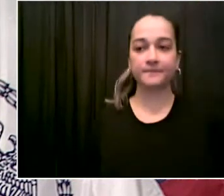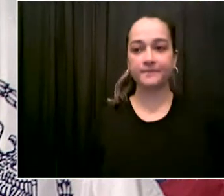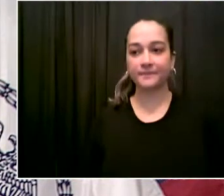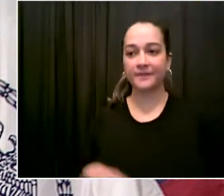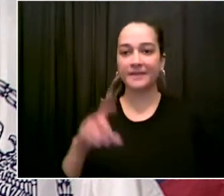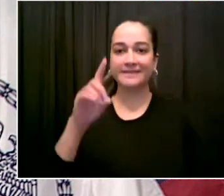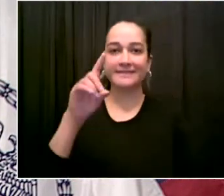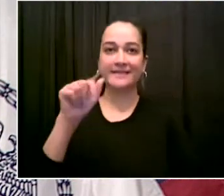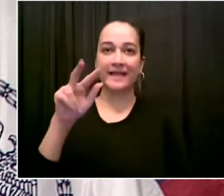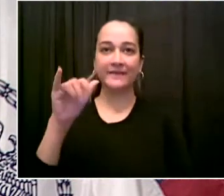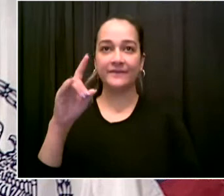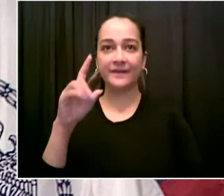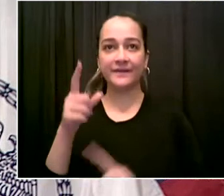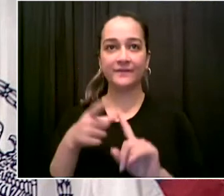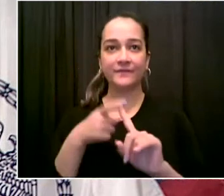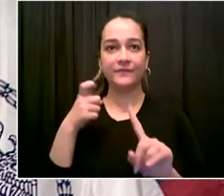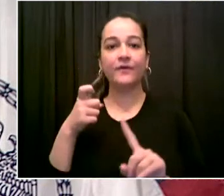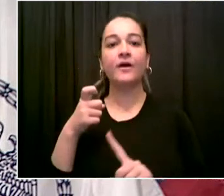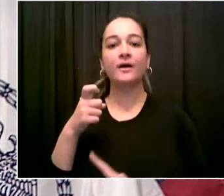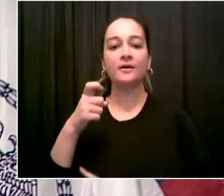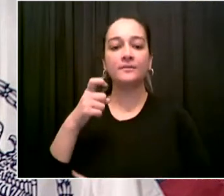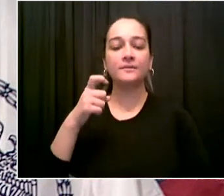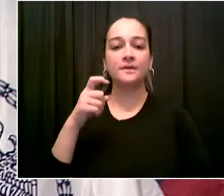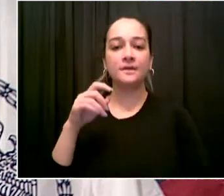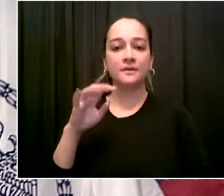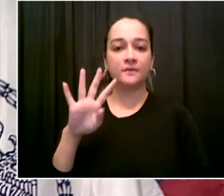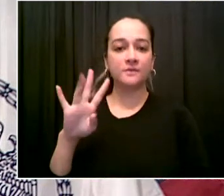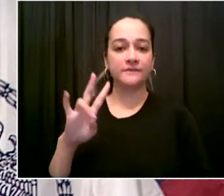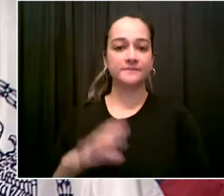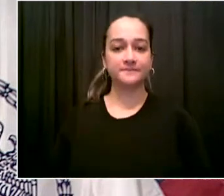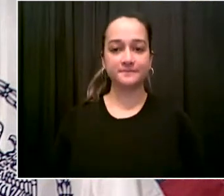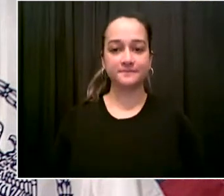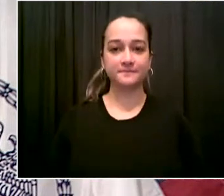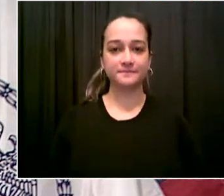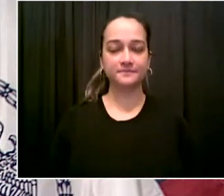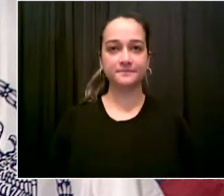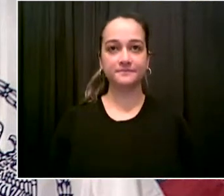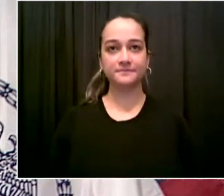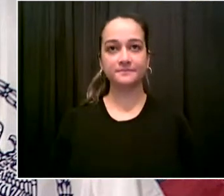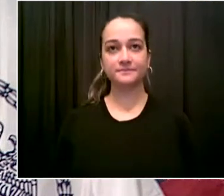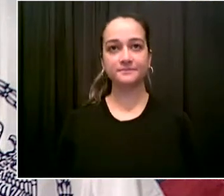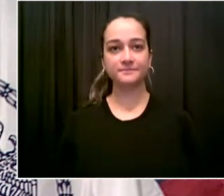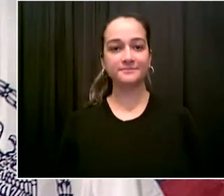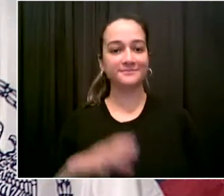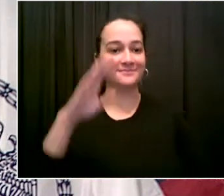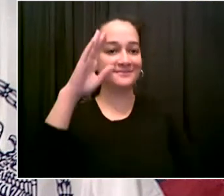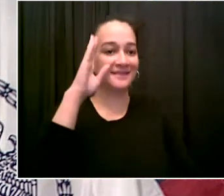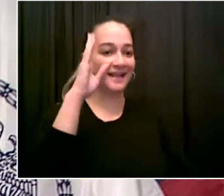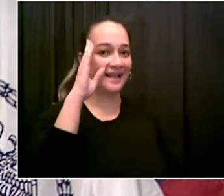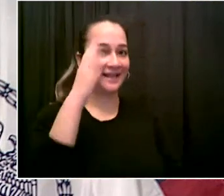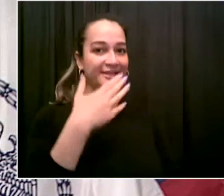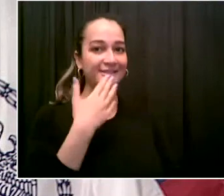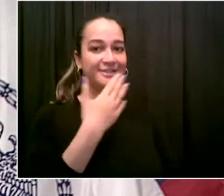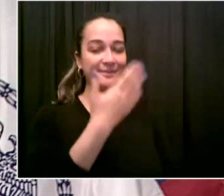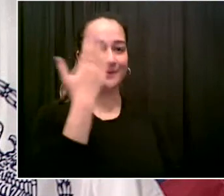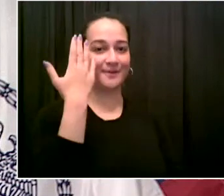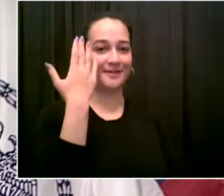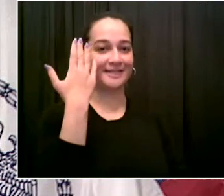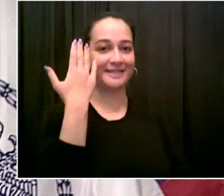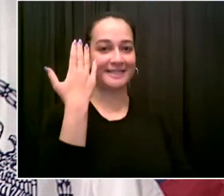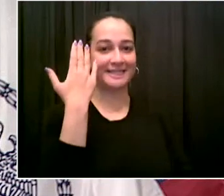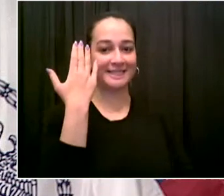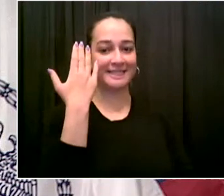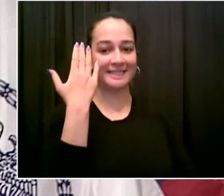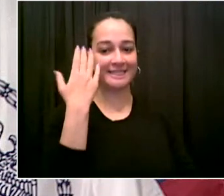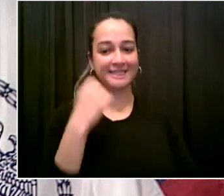RODRIGUEZ FROM